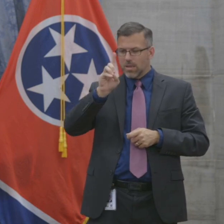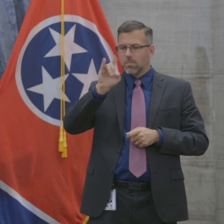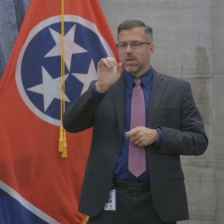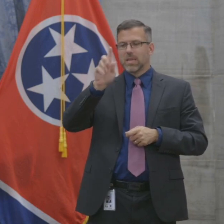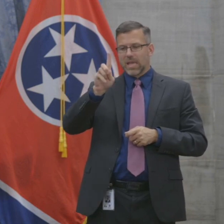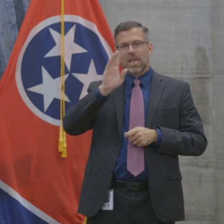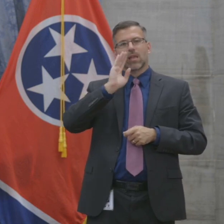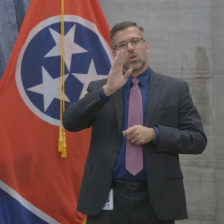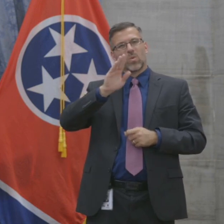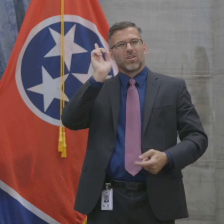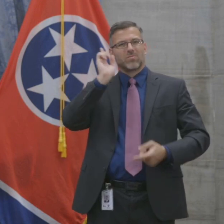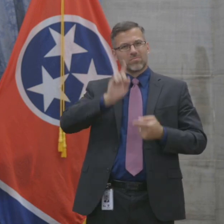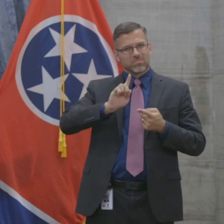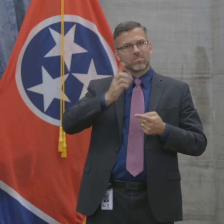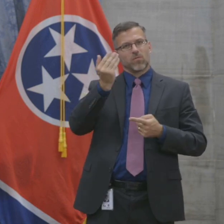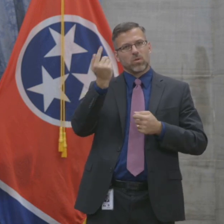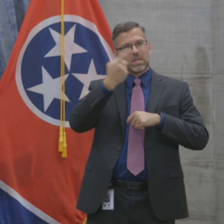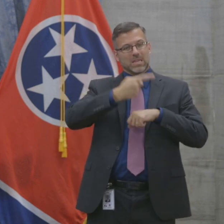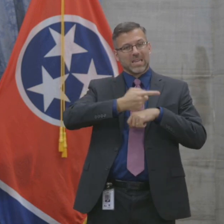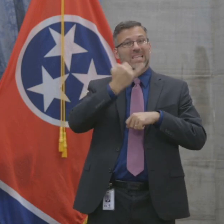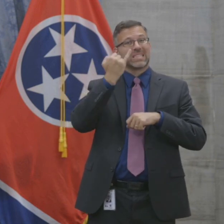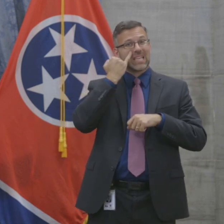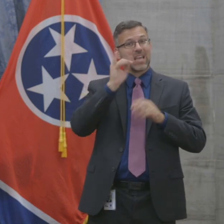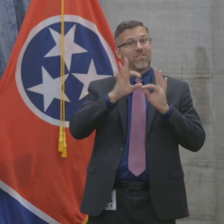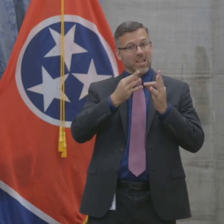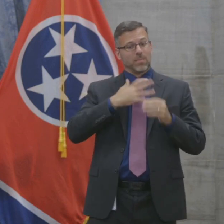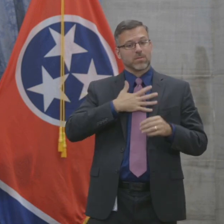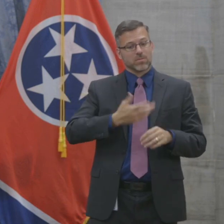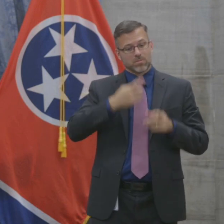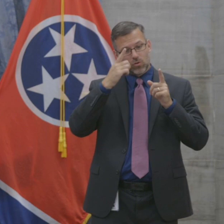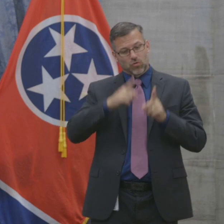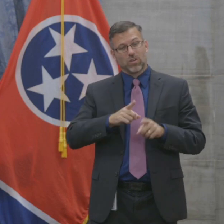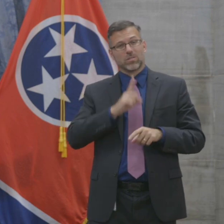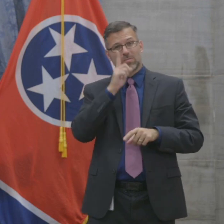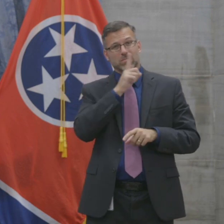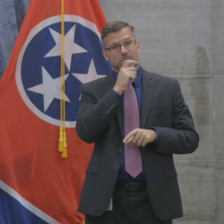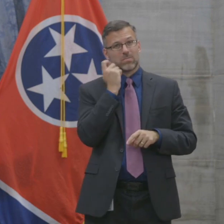Medicaid services. I was on a call with CMA administrator